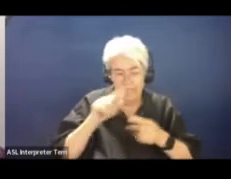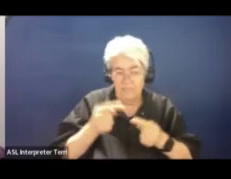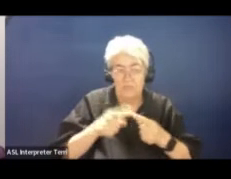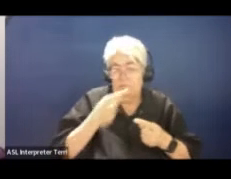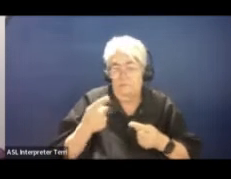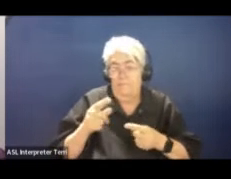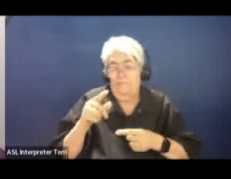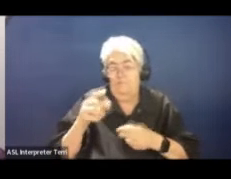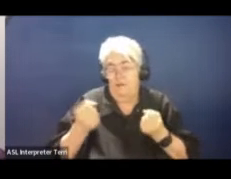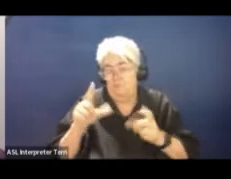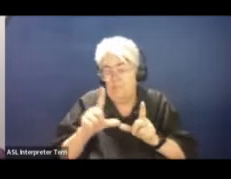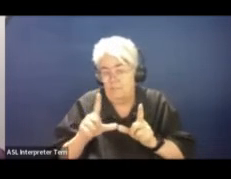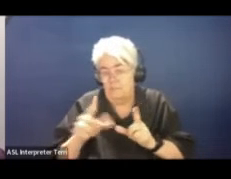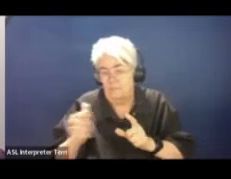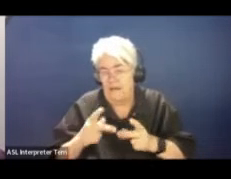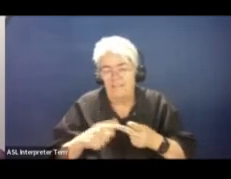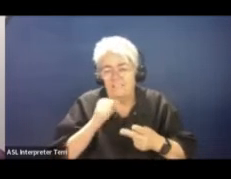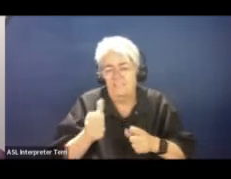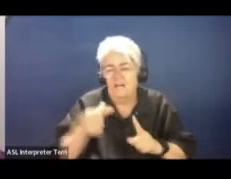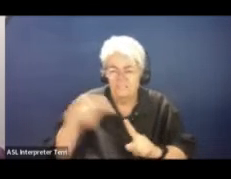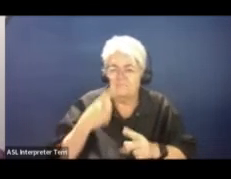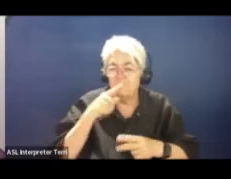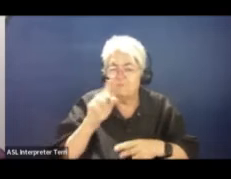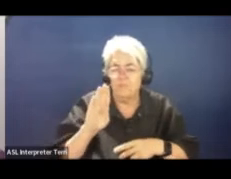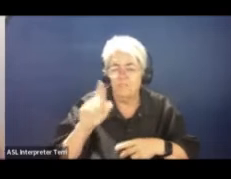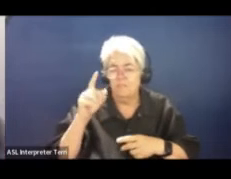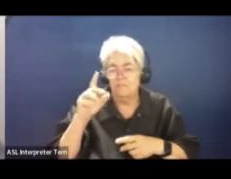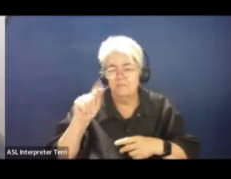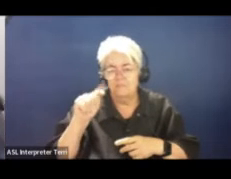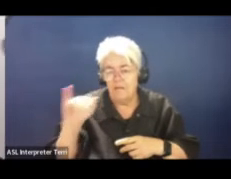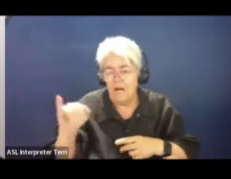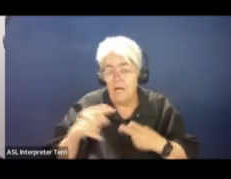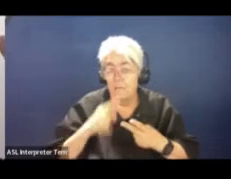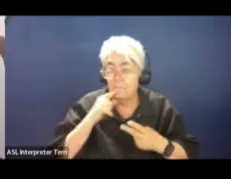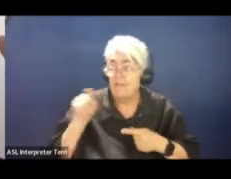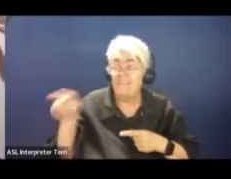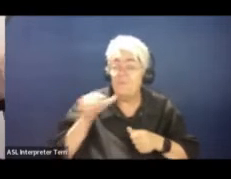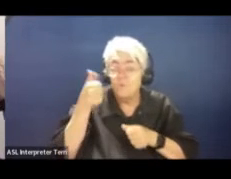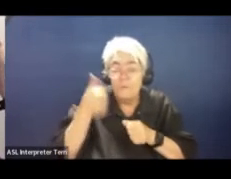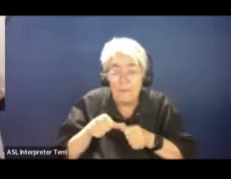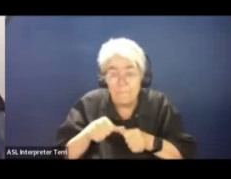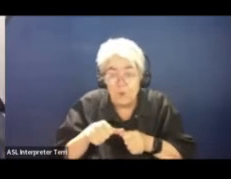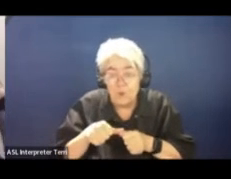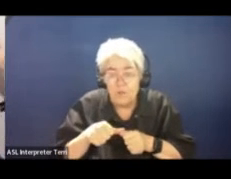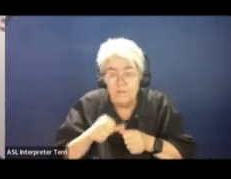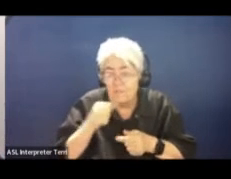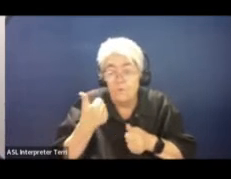certificate, that's not brain injury specific. But the fact that this person is not remembering that they don't have those or the fact that they lose